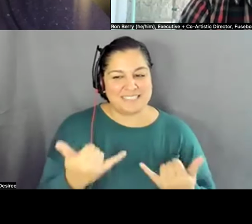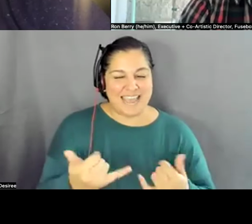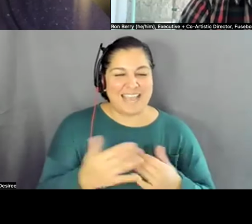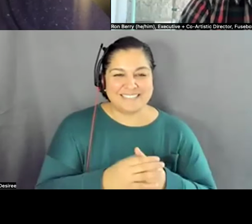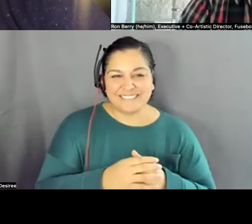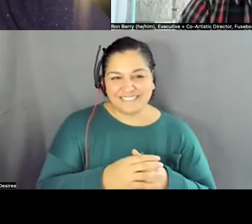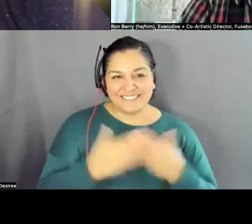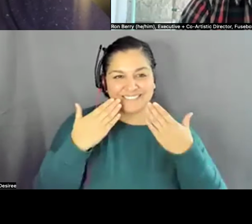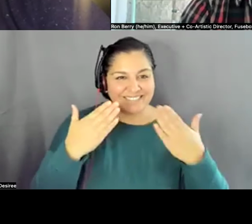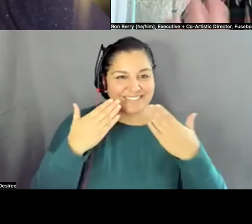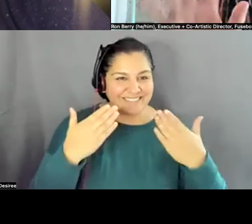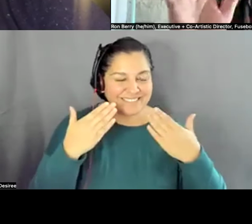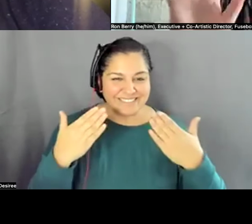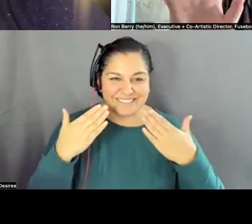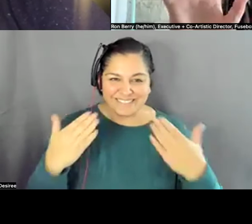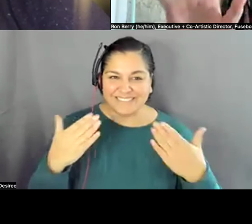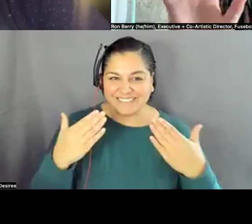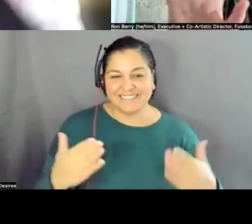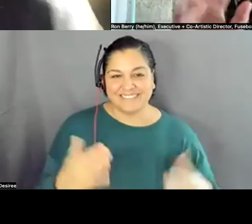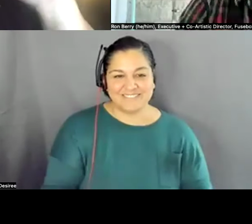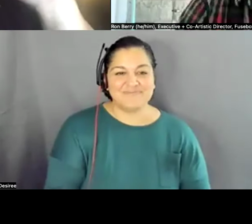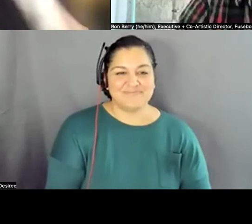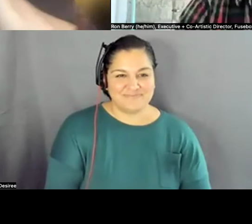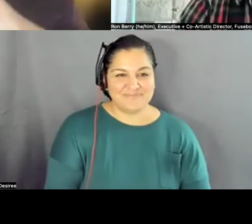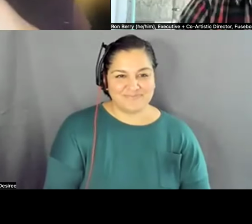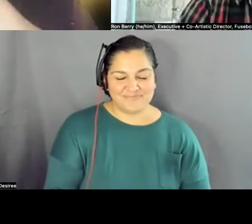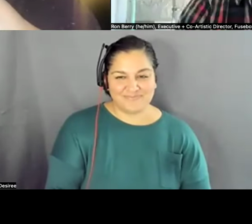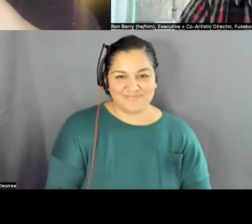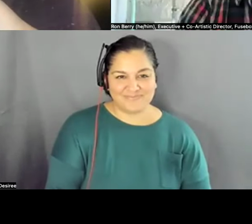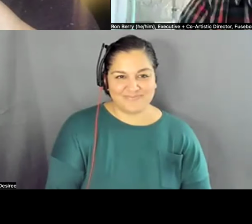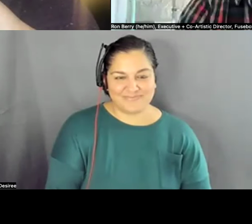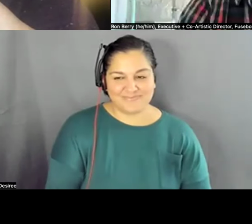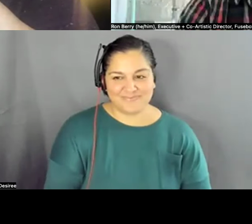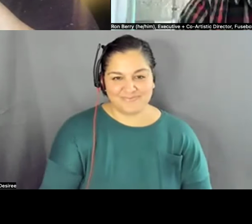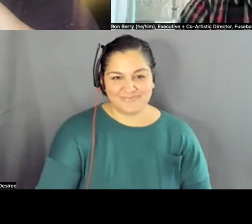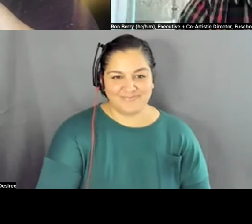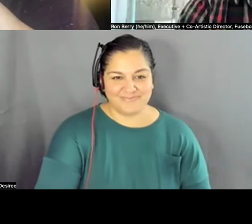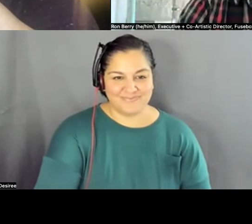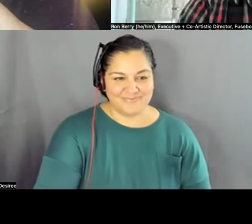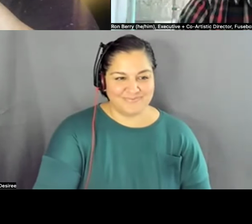Thank you so much, Marissa. Thank you. Thank you everyone.